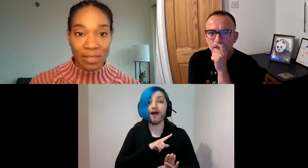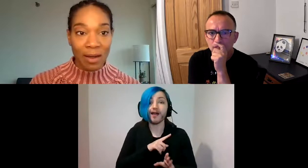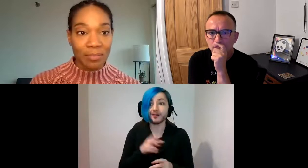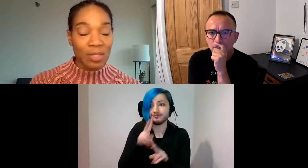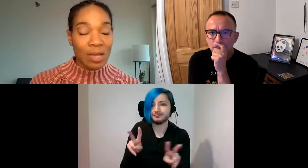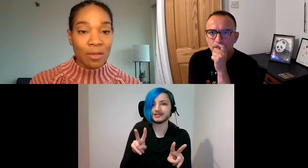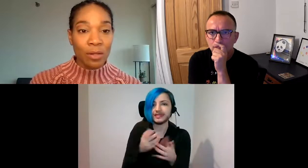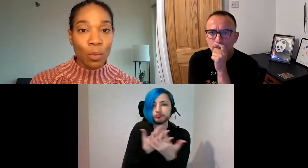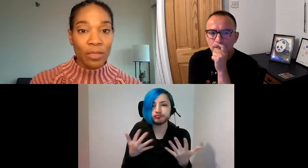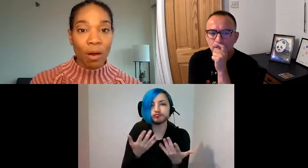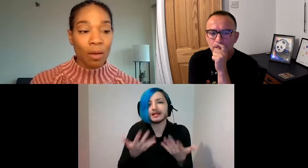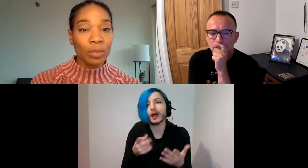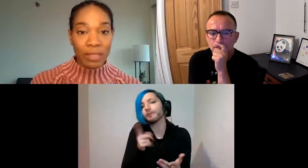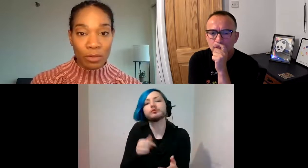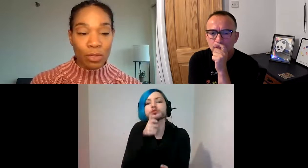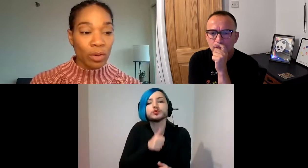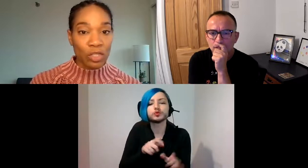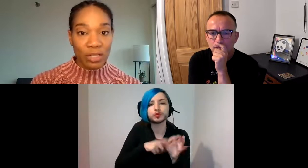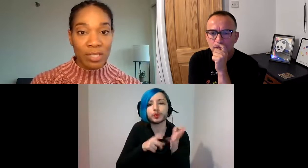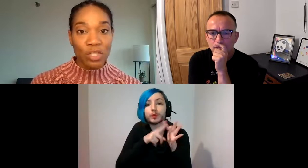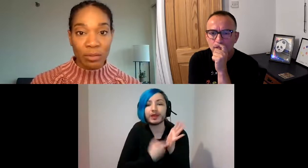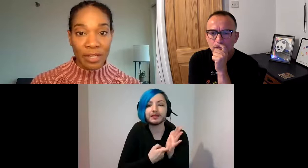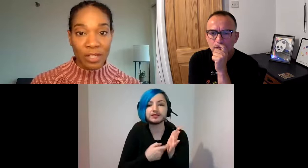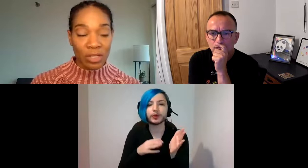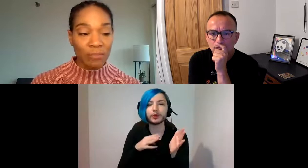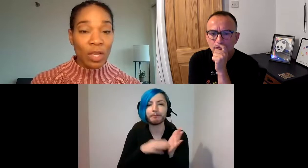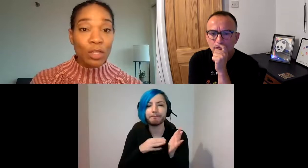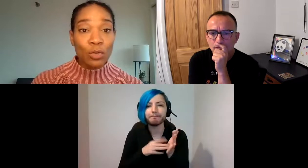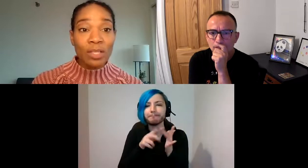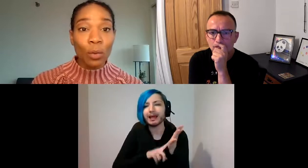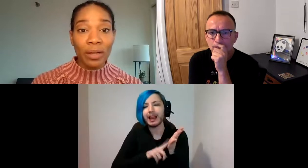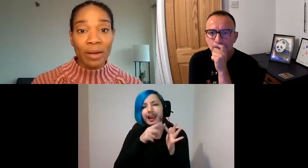all catch phrase to say that somebody's identity is